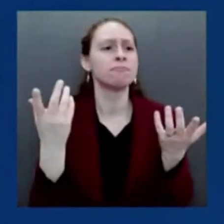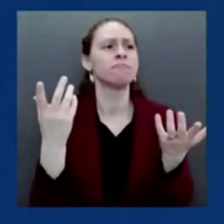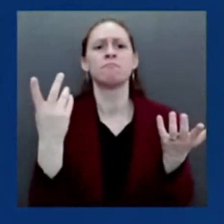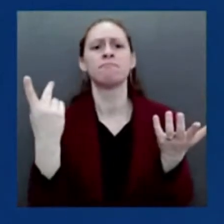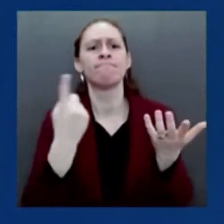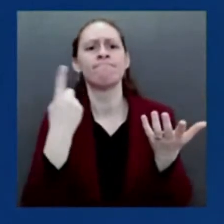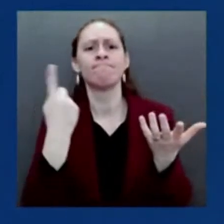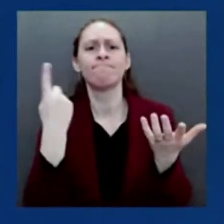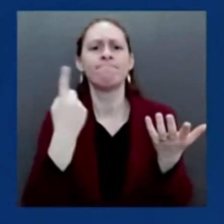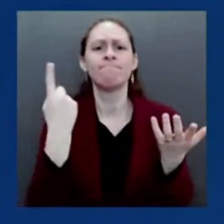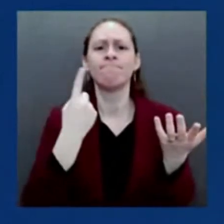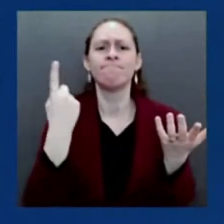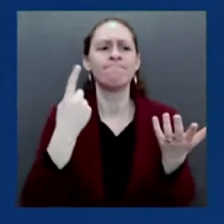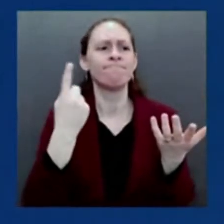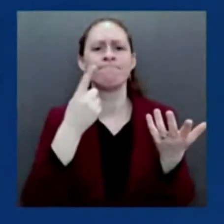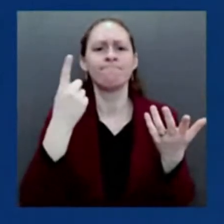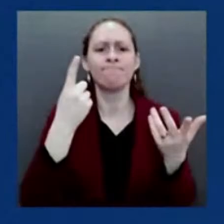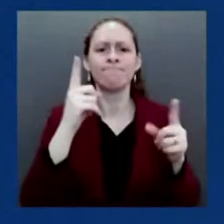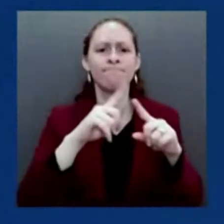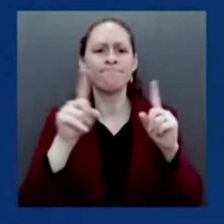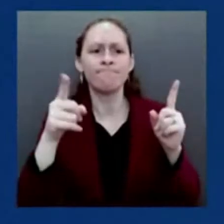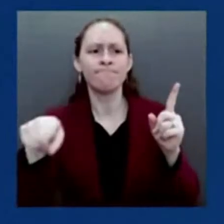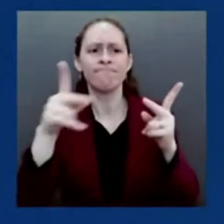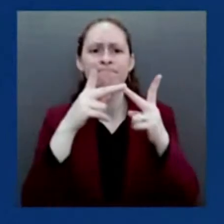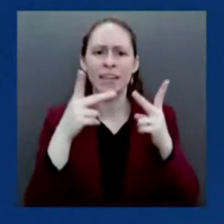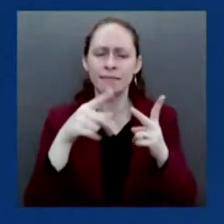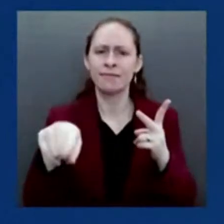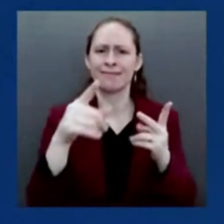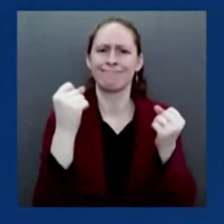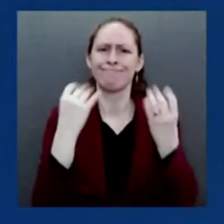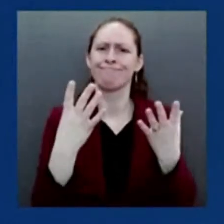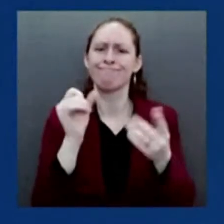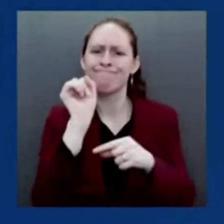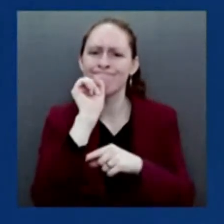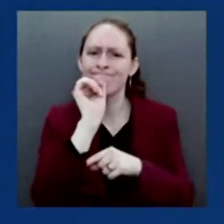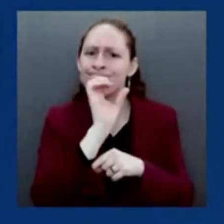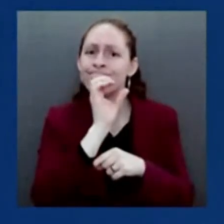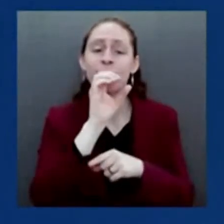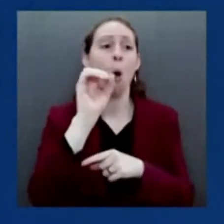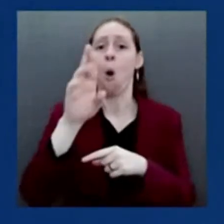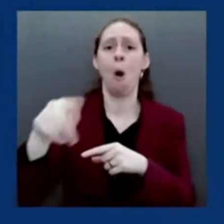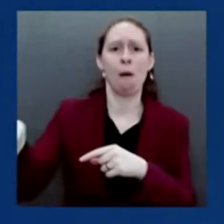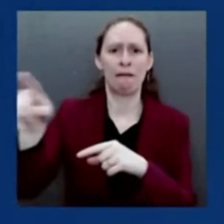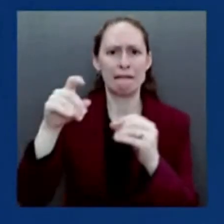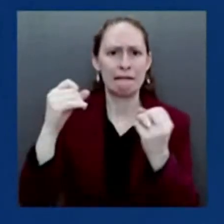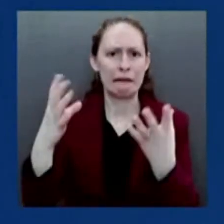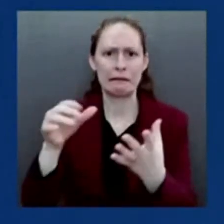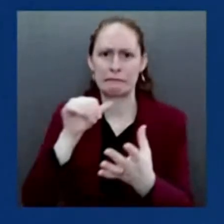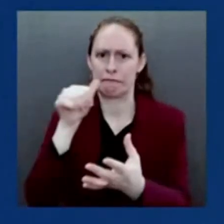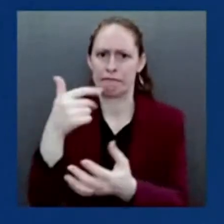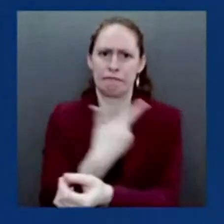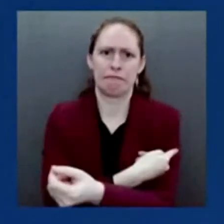WHERE PEOPLE ARE IMMUNOCOMPROMISED OR ELDERLY,